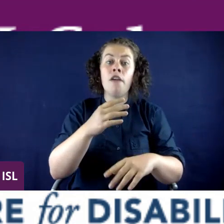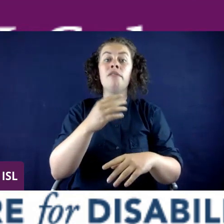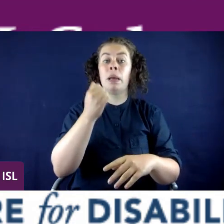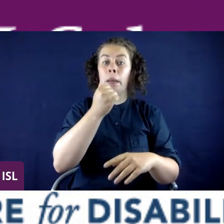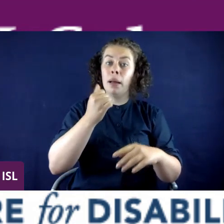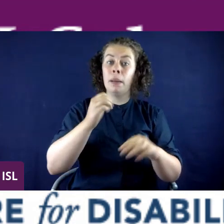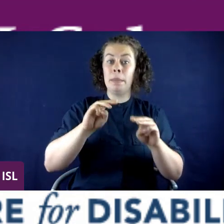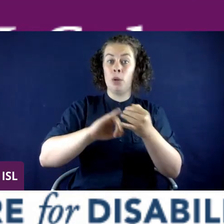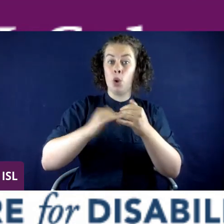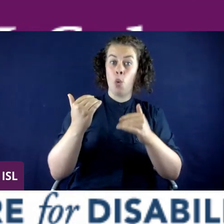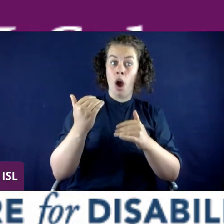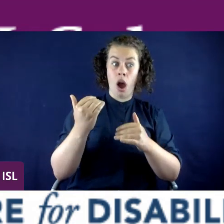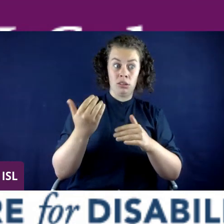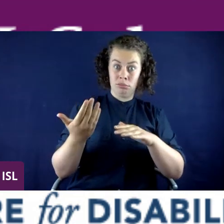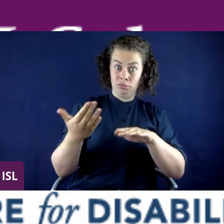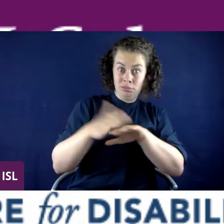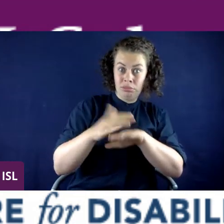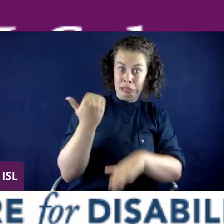Again, going back to who is telling stories?